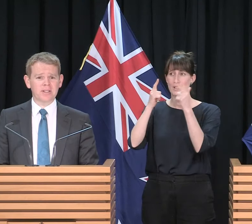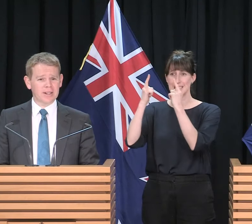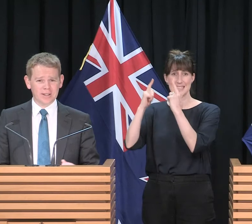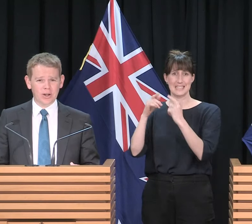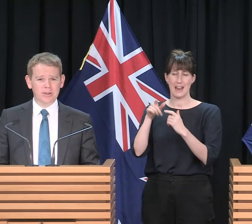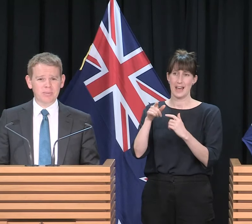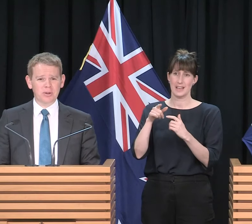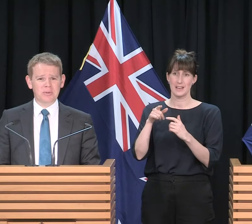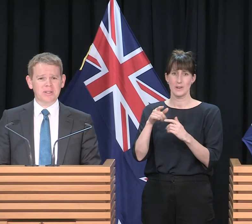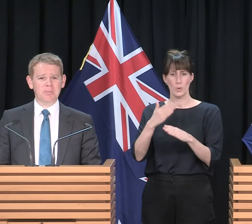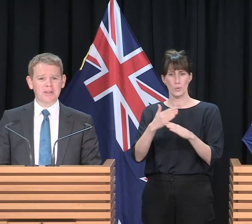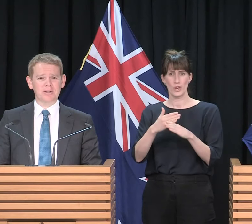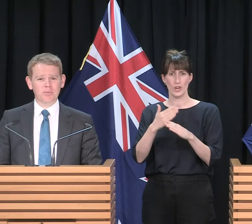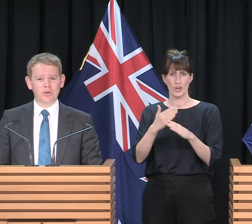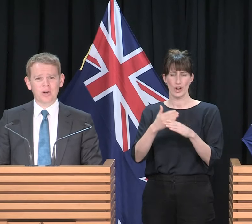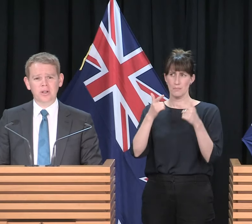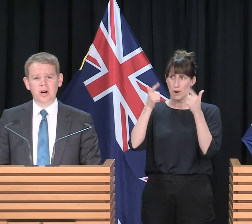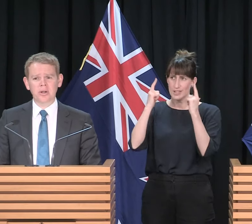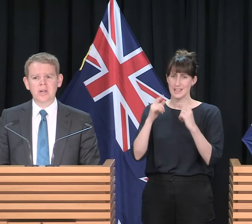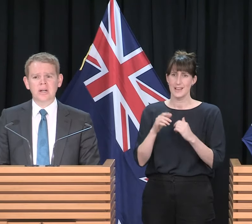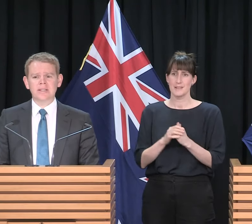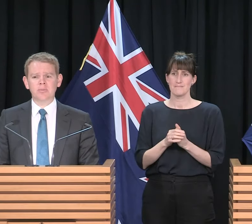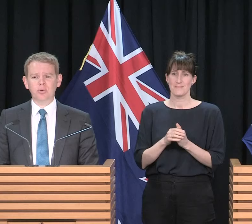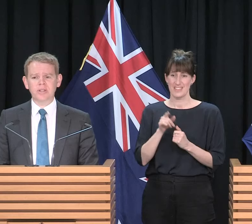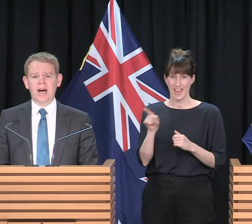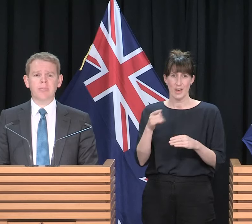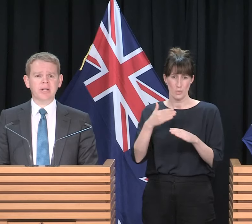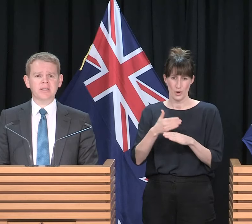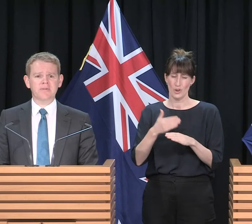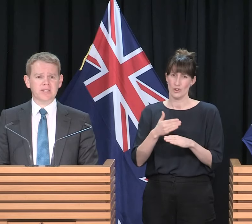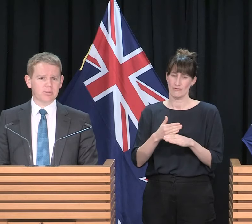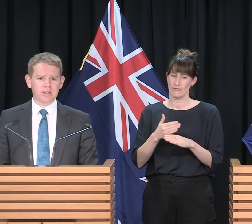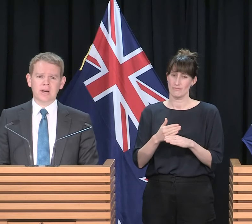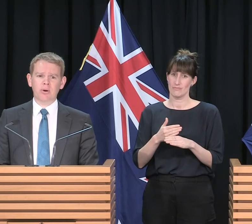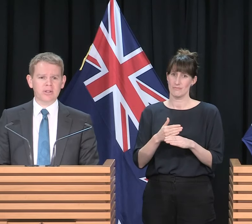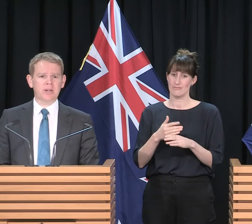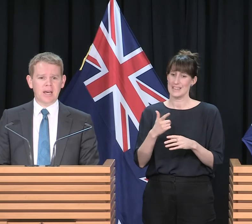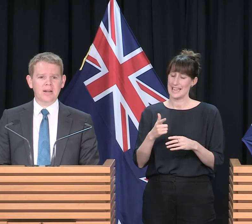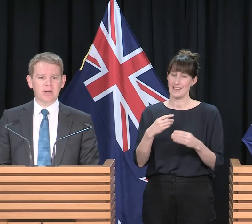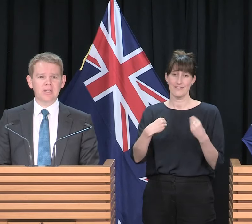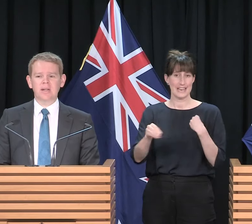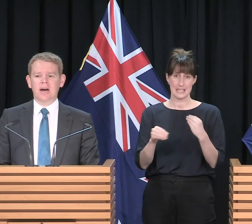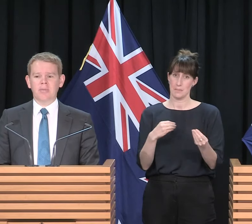they continue to play a leadership role in this area.